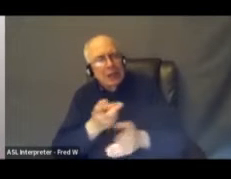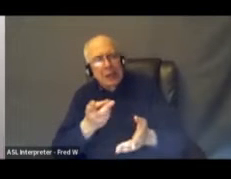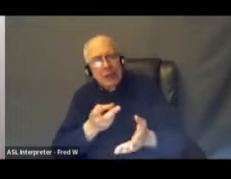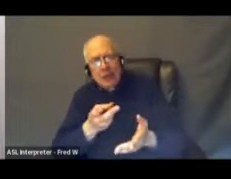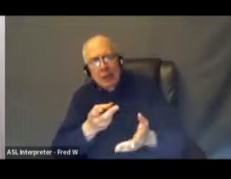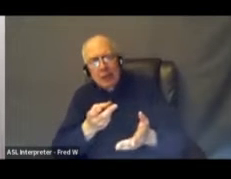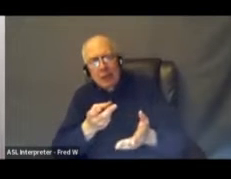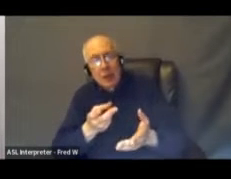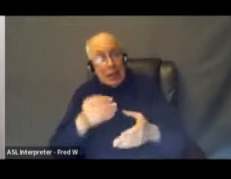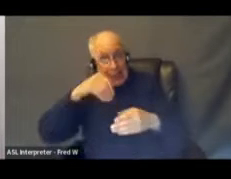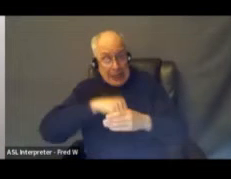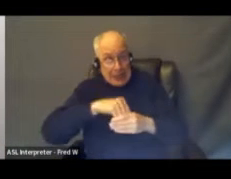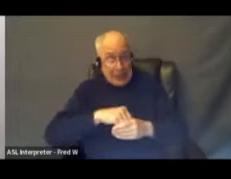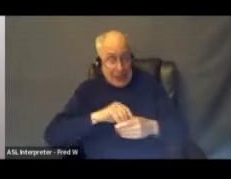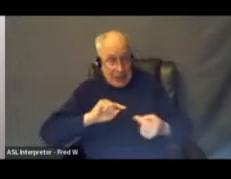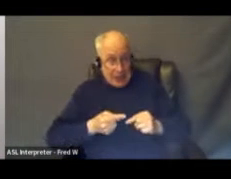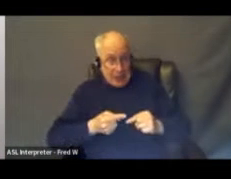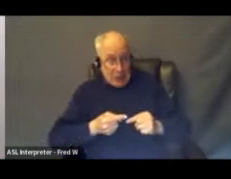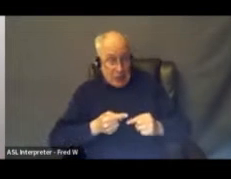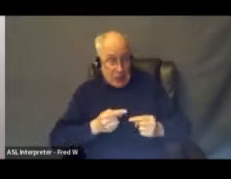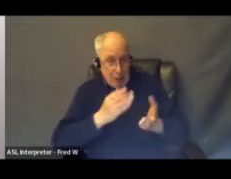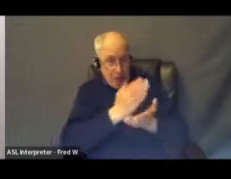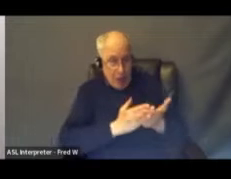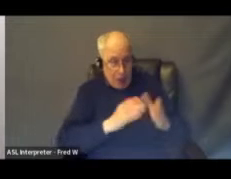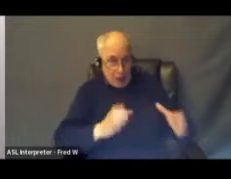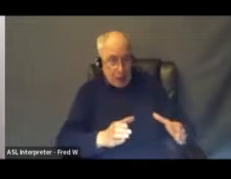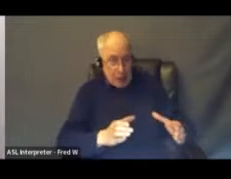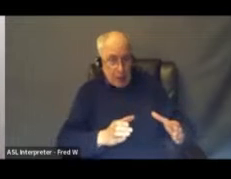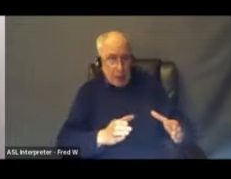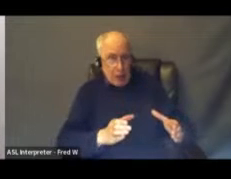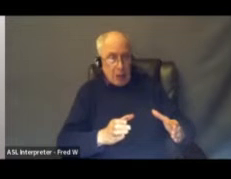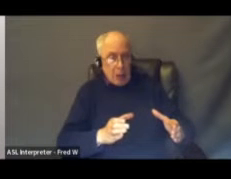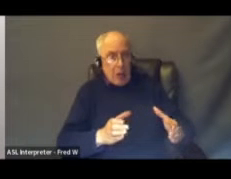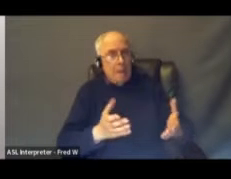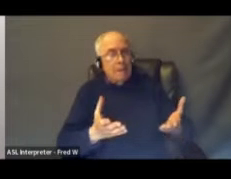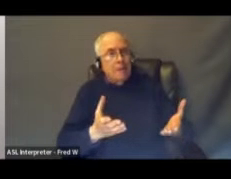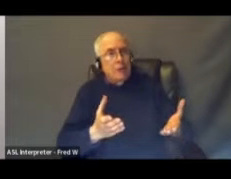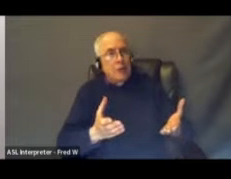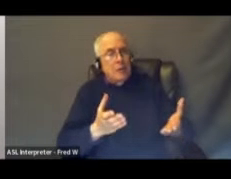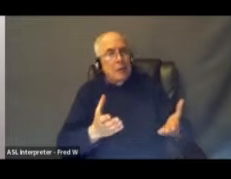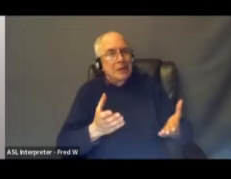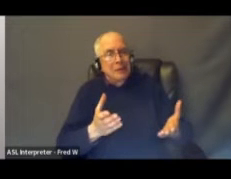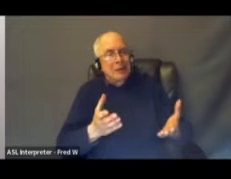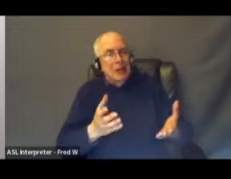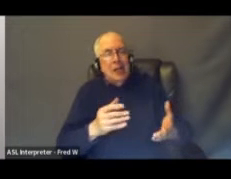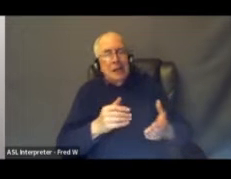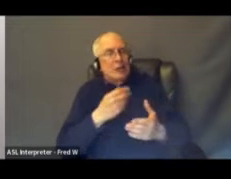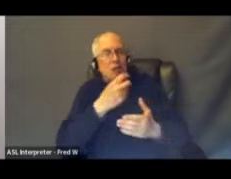injury section as also rest of resuscitation, maybe this might be from near drownings or strangulation is where they lost